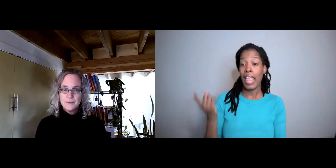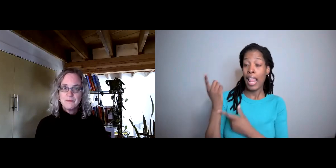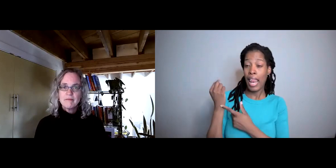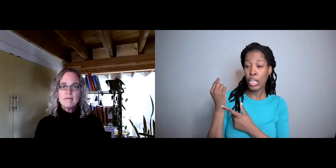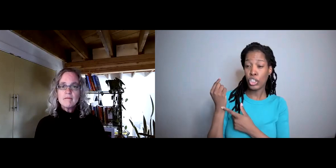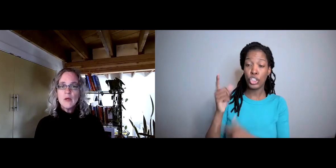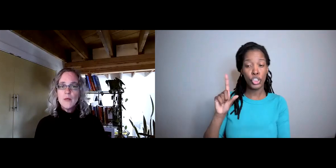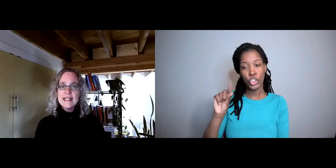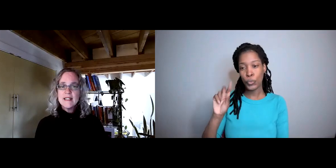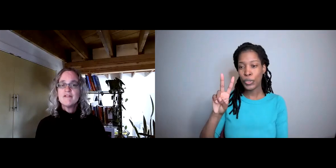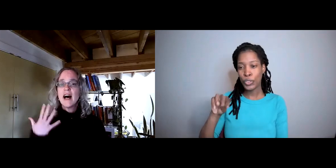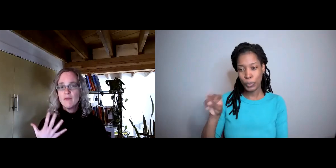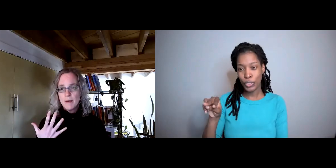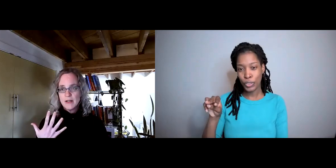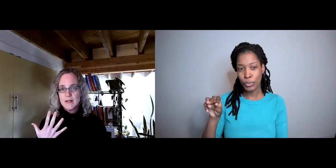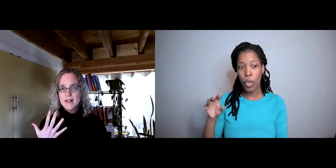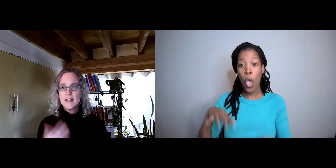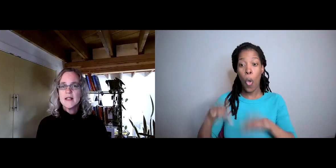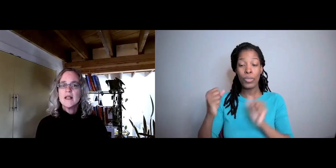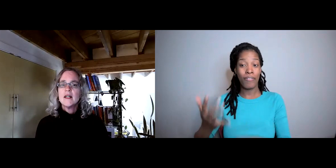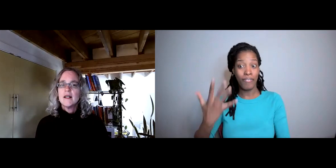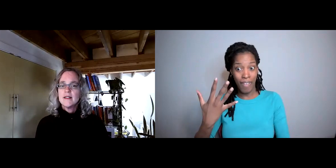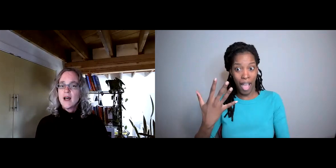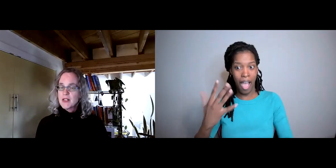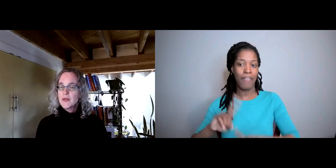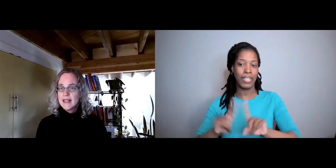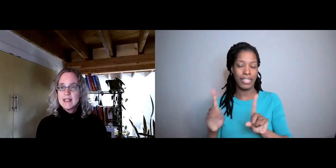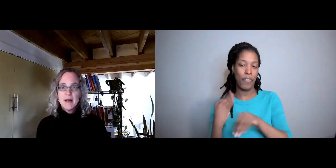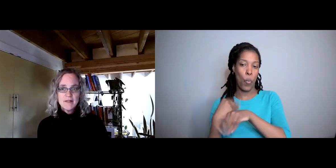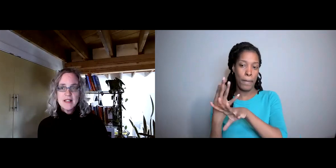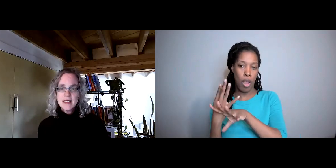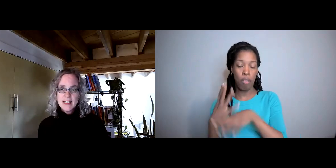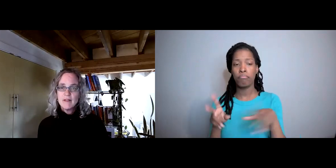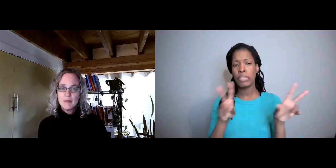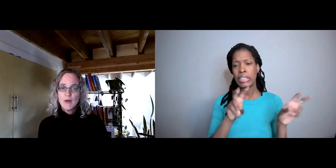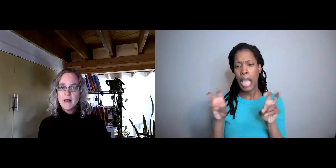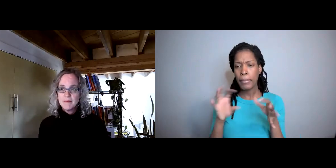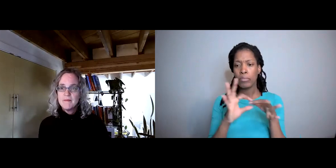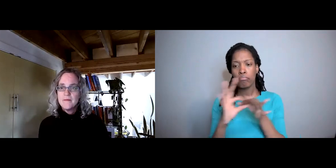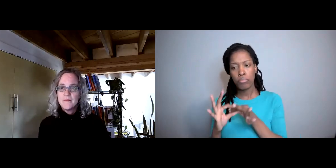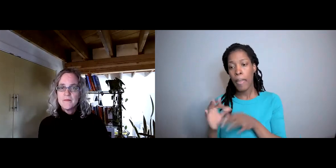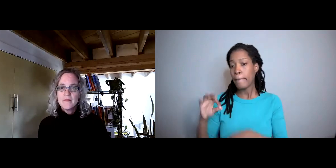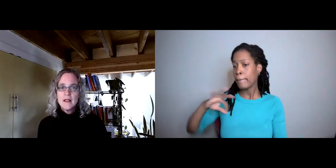we did 5 webinars on topics related to benefits and self-employment.